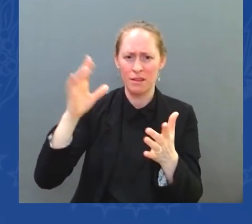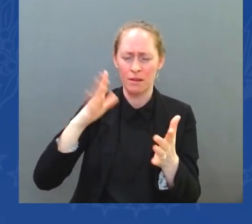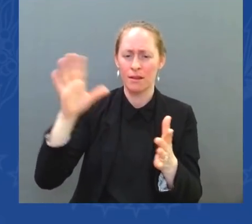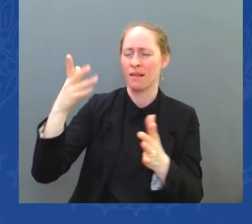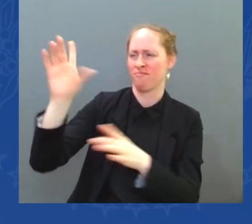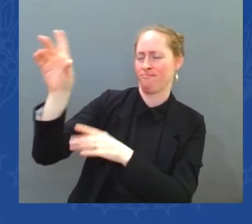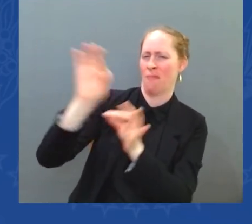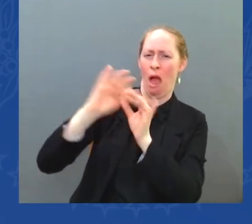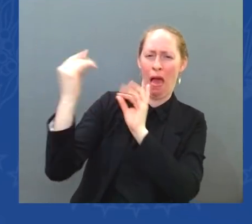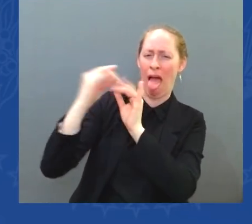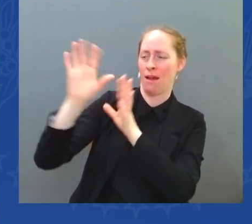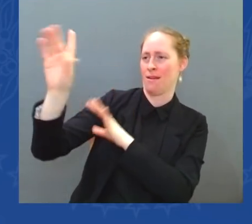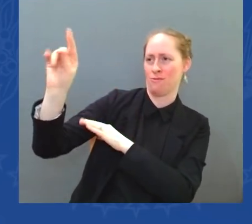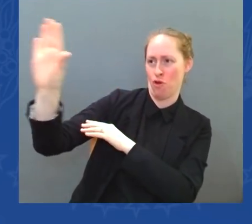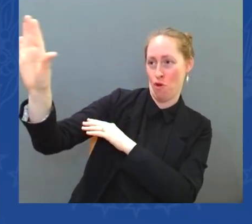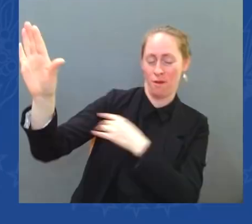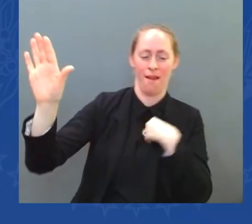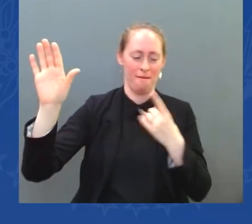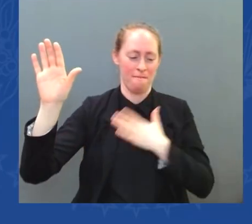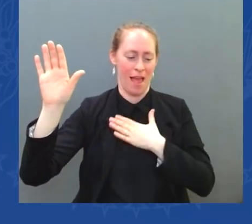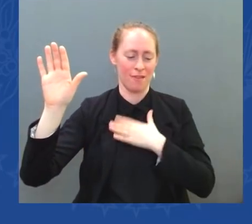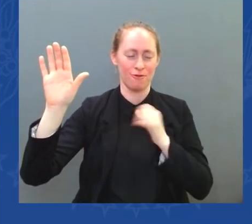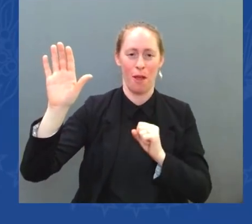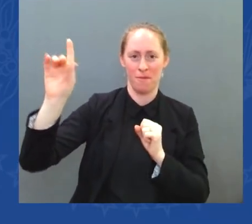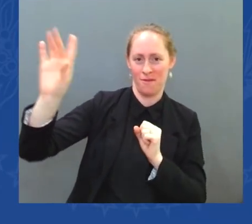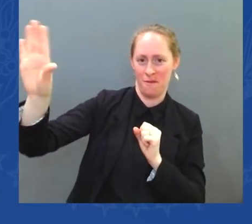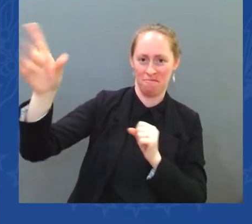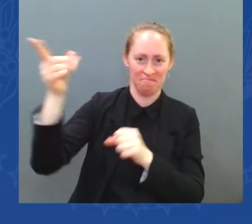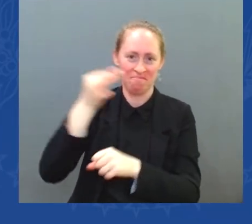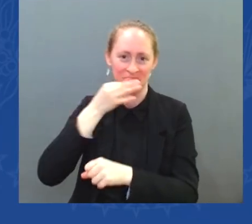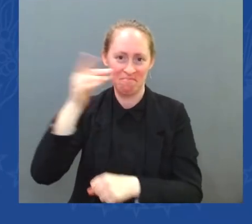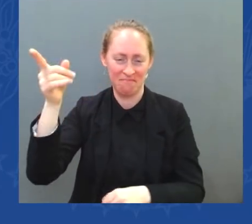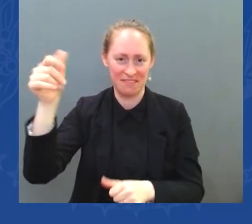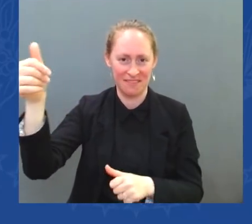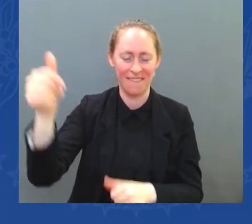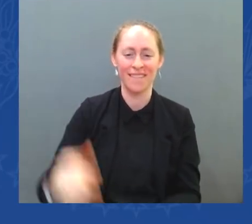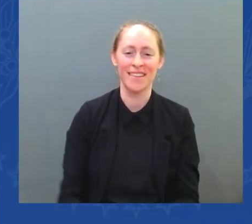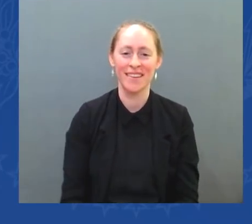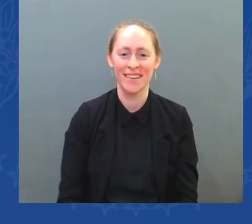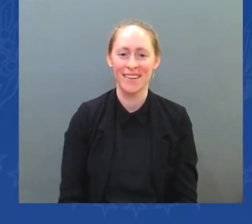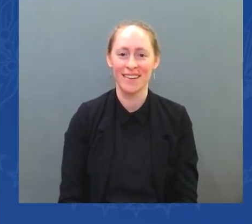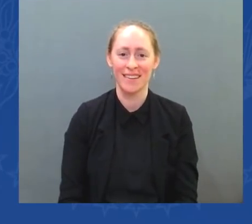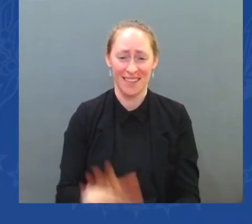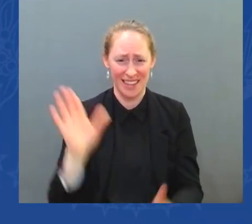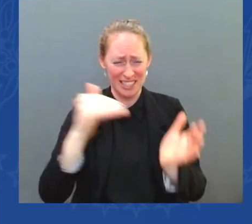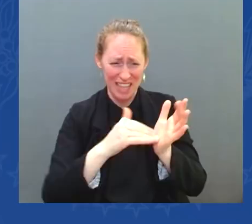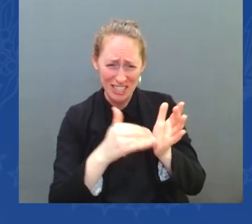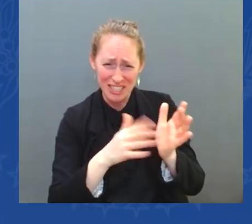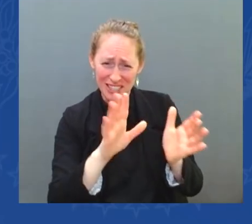And I am, because I'm an American. That's why I'm optimistic. Because I see a future that's within our grasp -- no hyperbole.